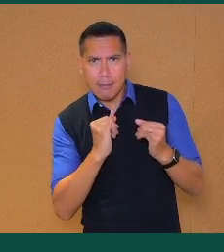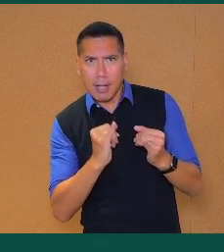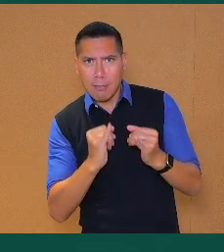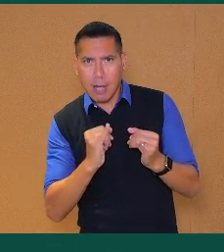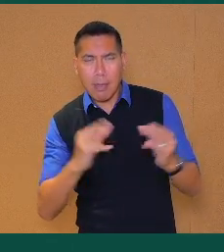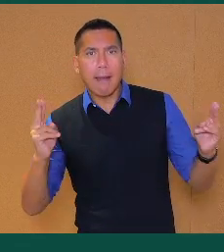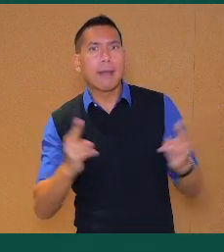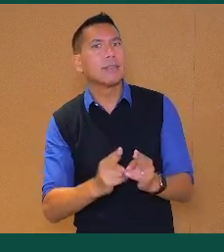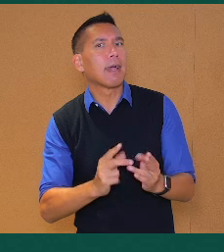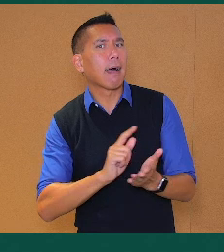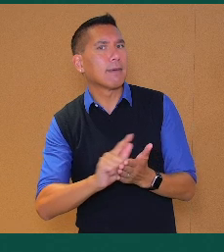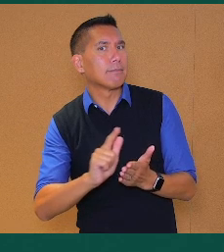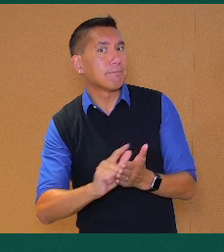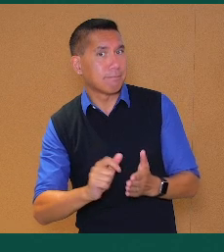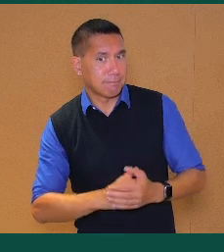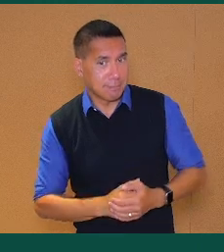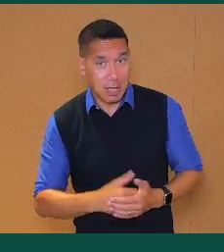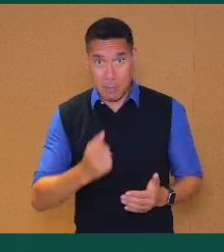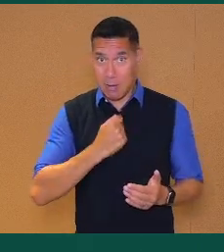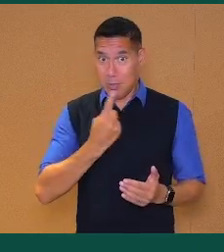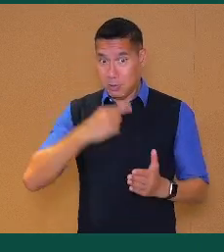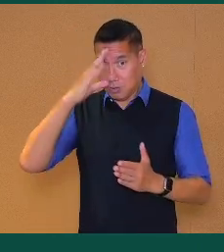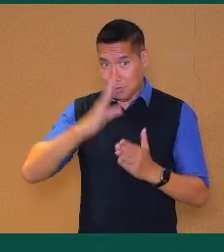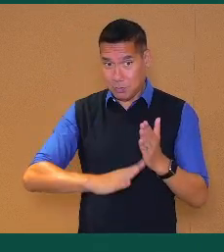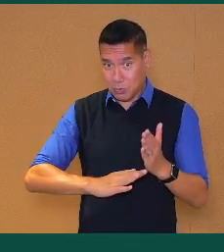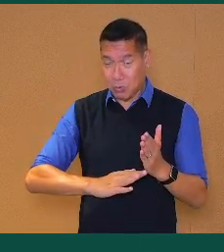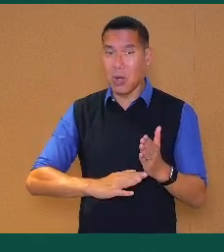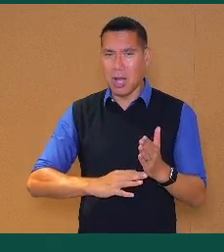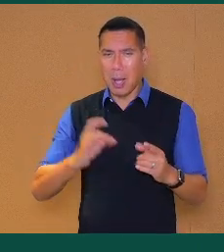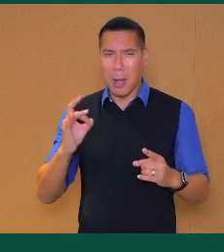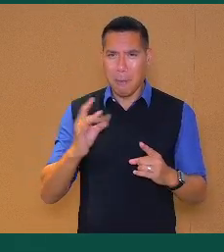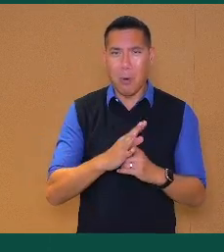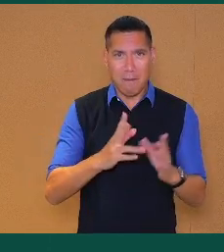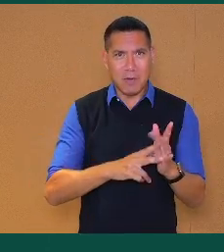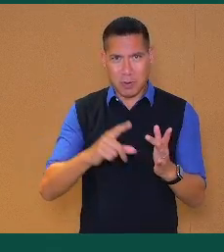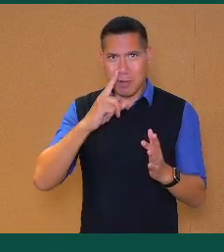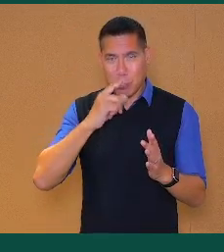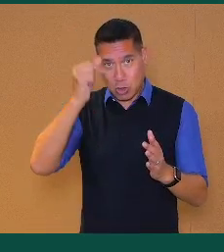From my experience, I have learned that Victorians are